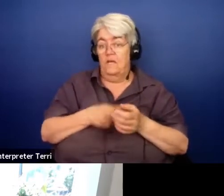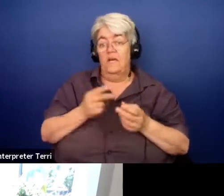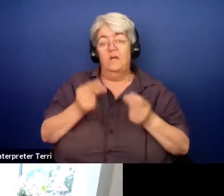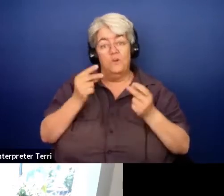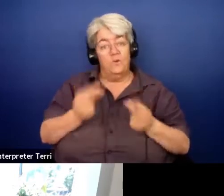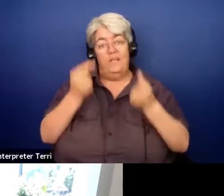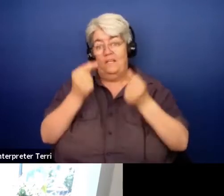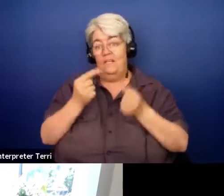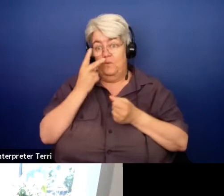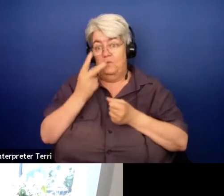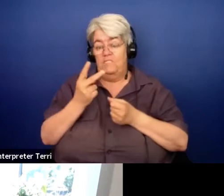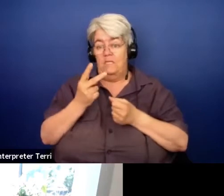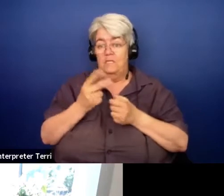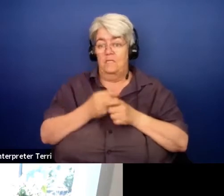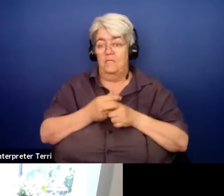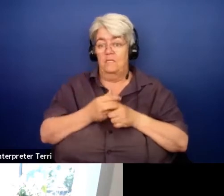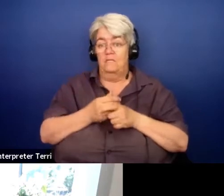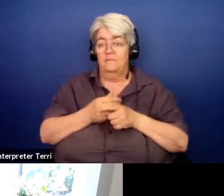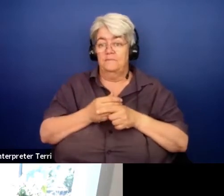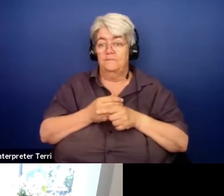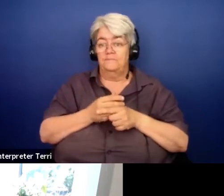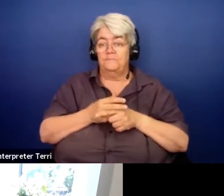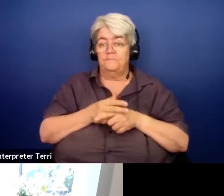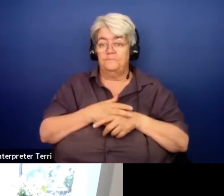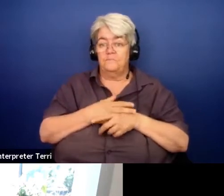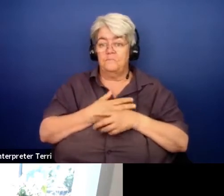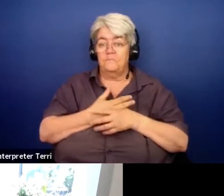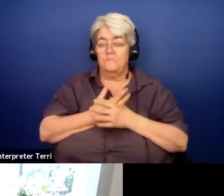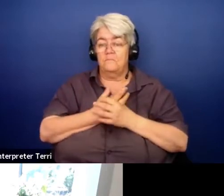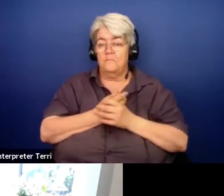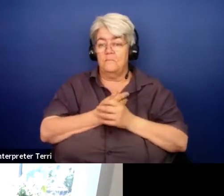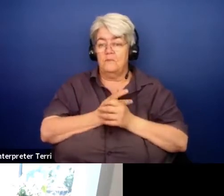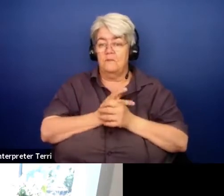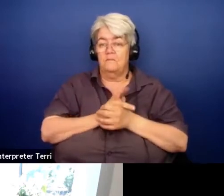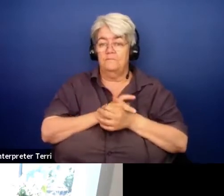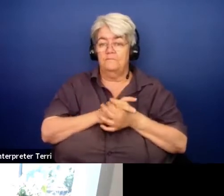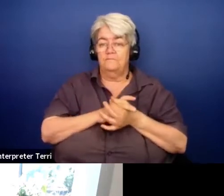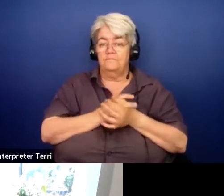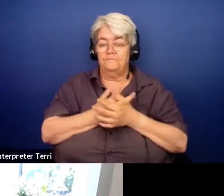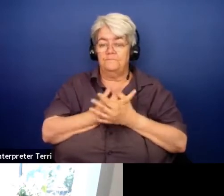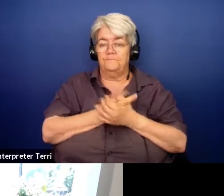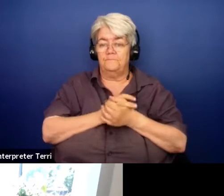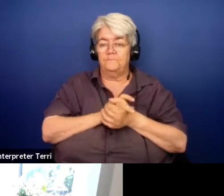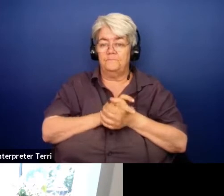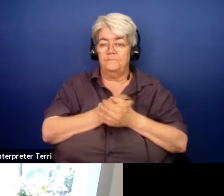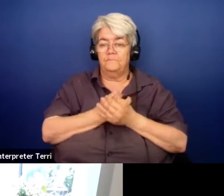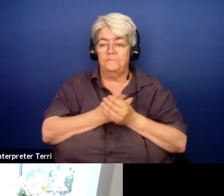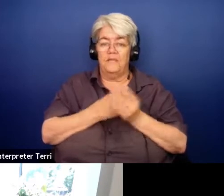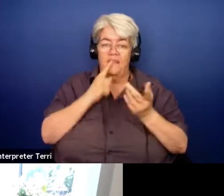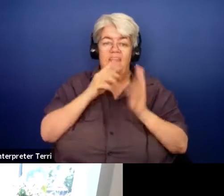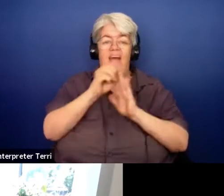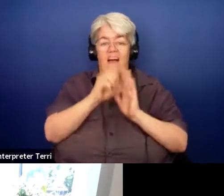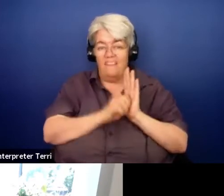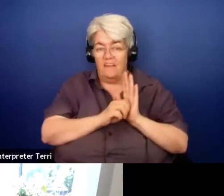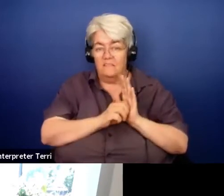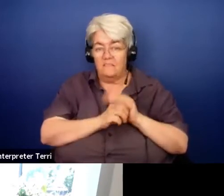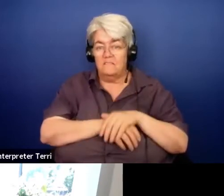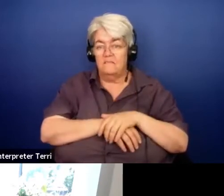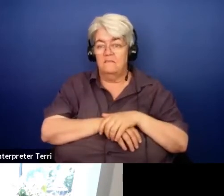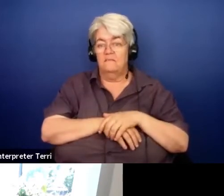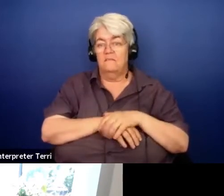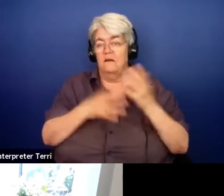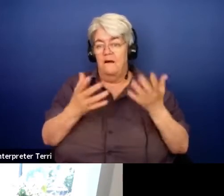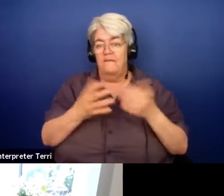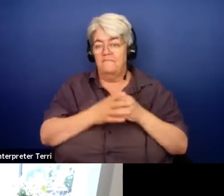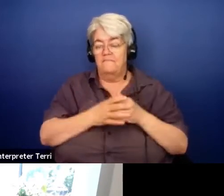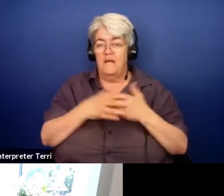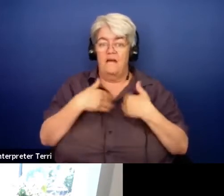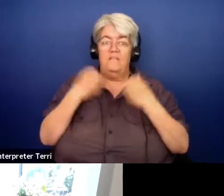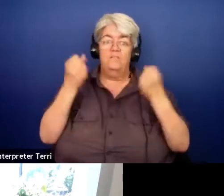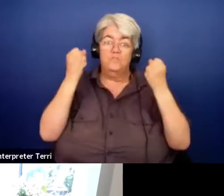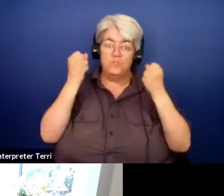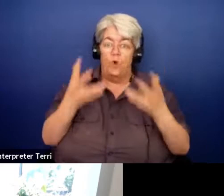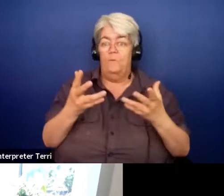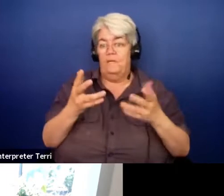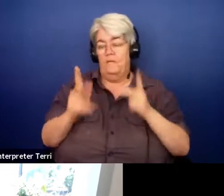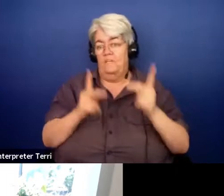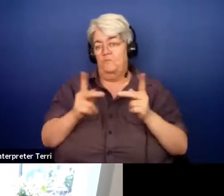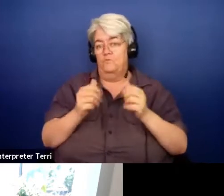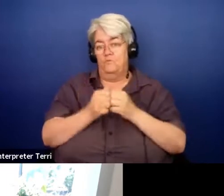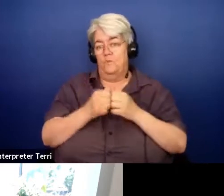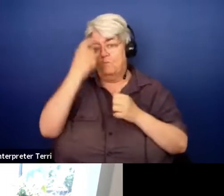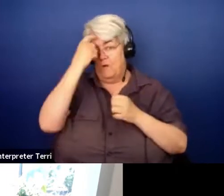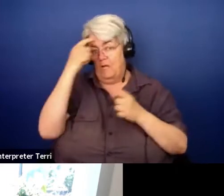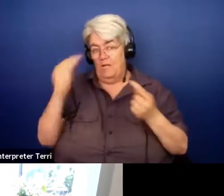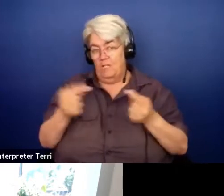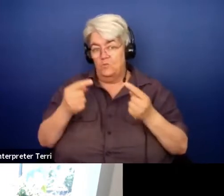get in questions of the ethics of having so many individuals of brain injury and cognitive